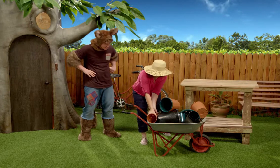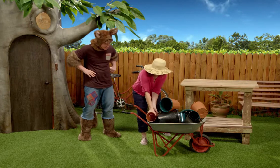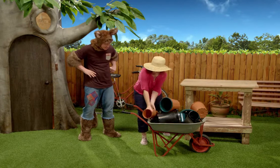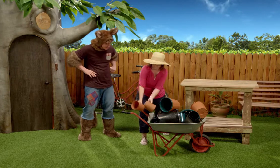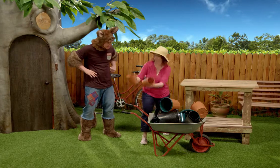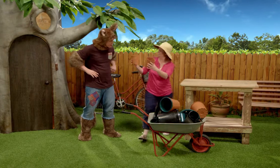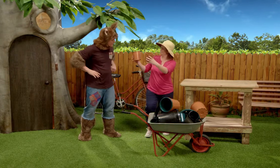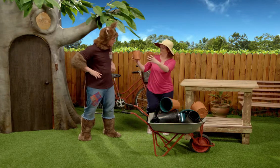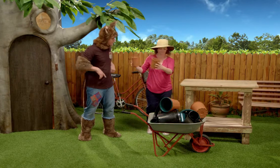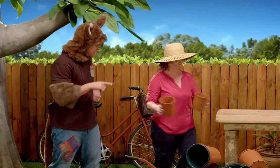Like this.